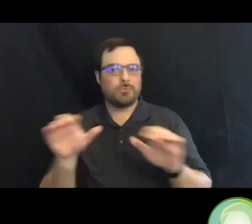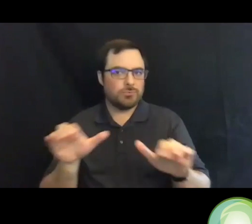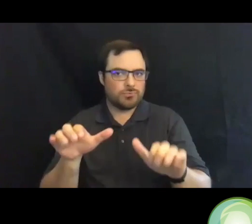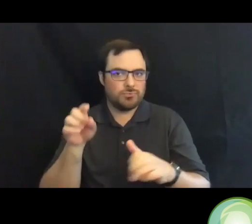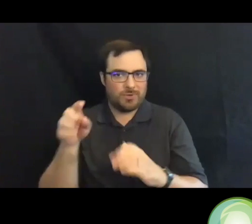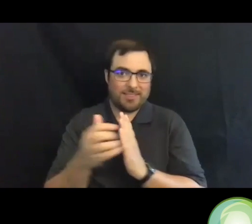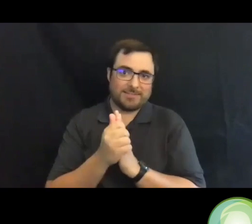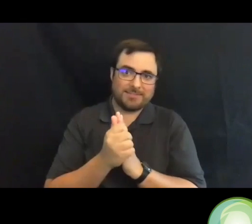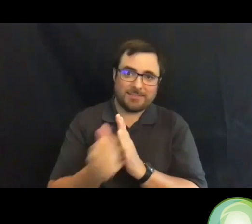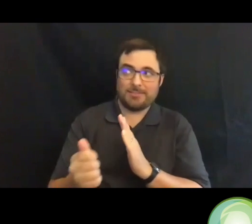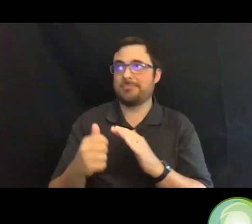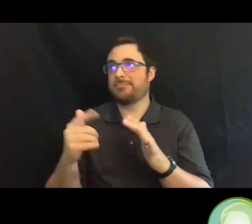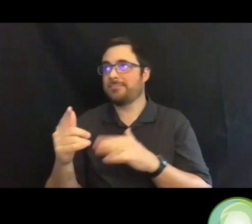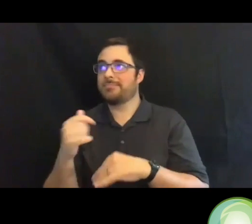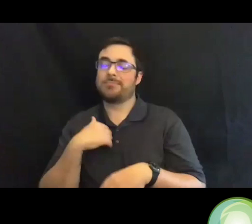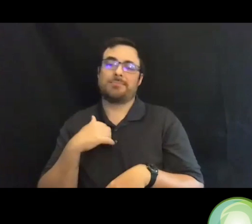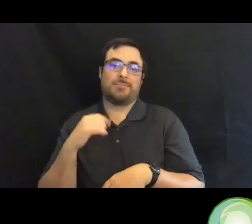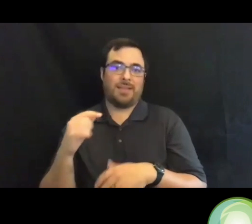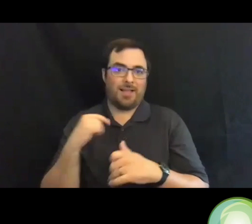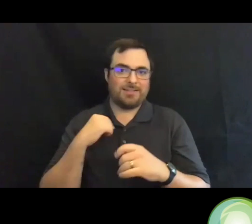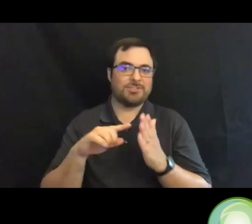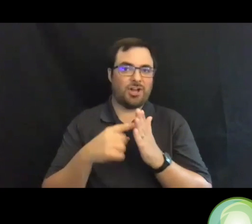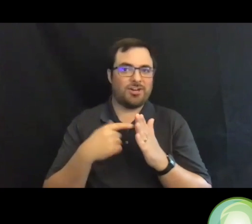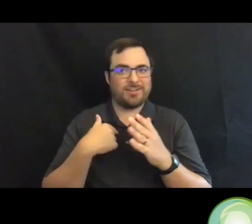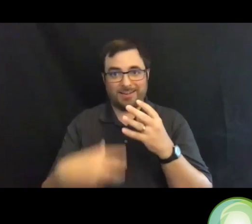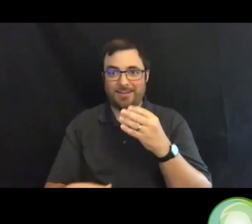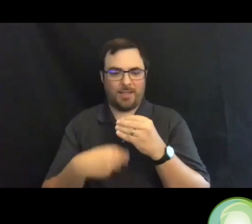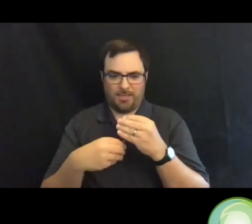Wakelet and I started as an I added it, I was like wow this is.. I'm building up